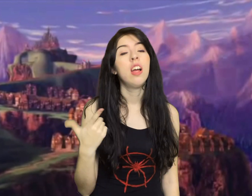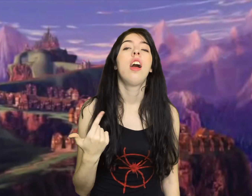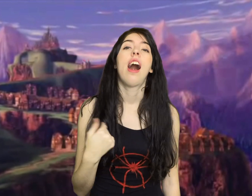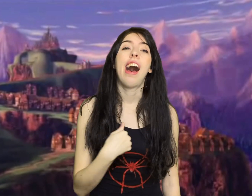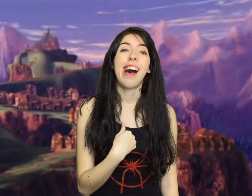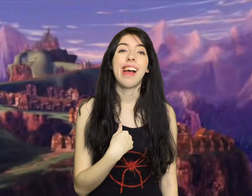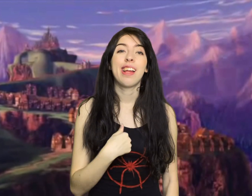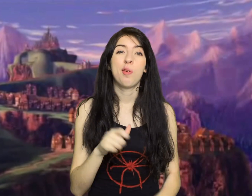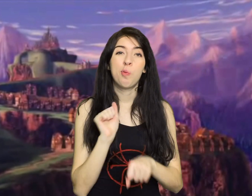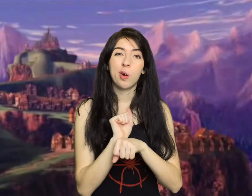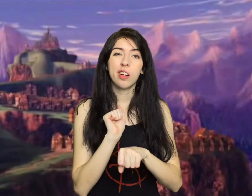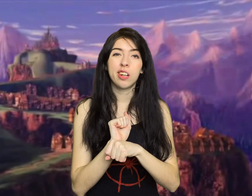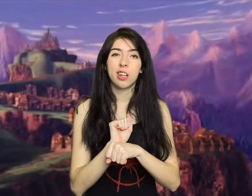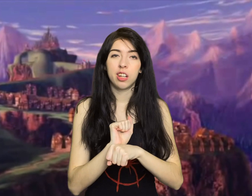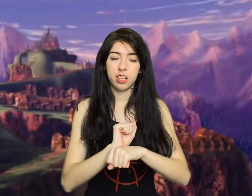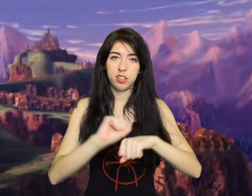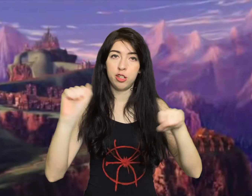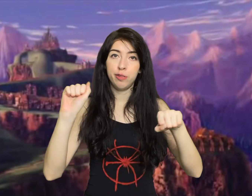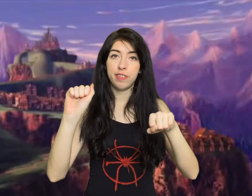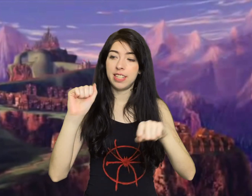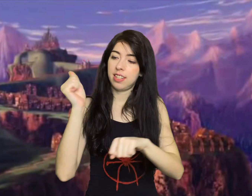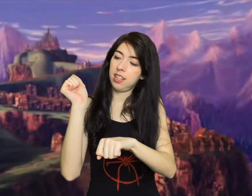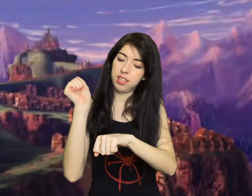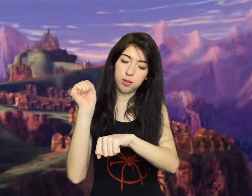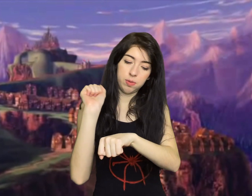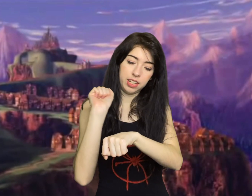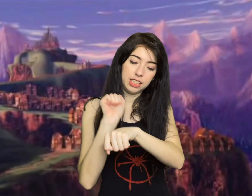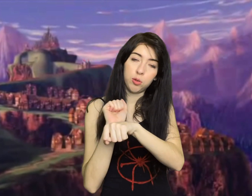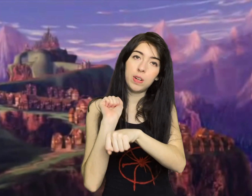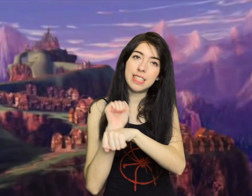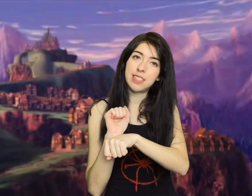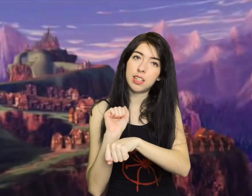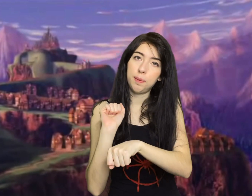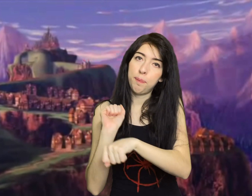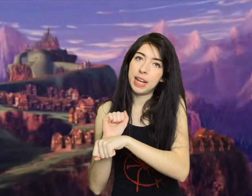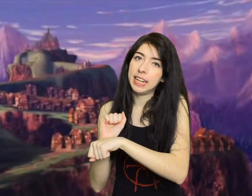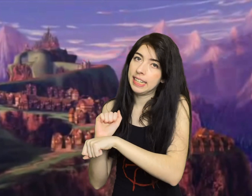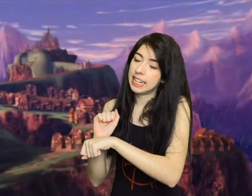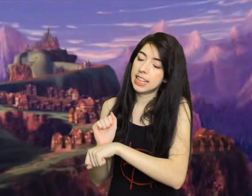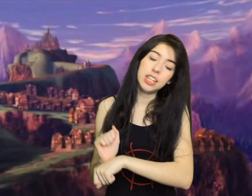I WORK there's two fists and then this one- like the wrists are banging together